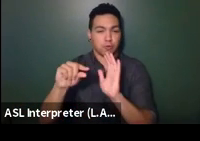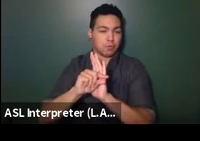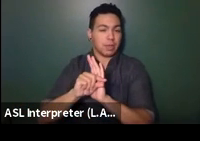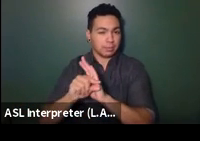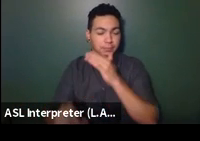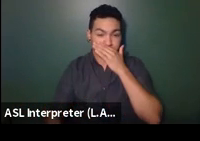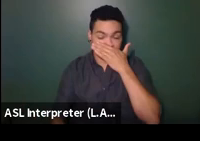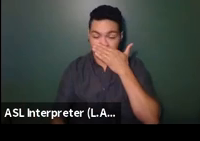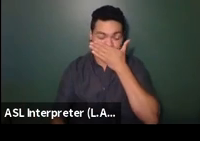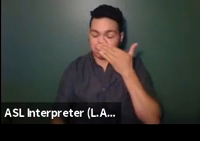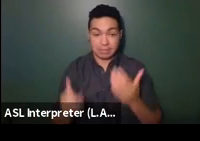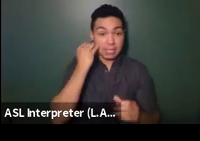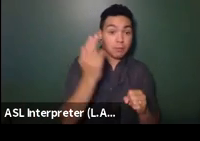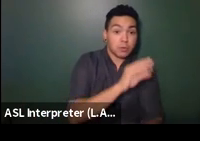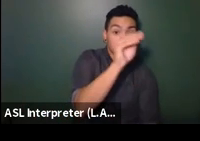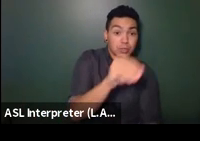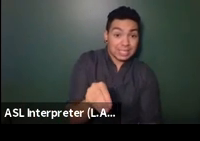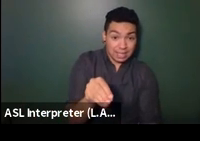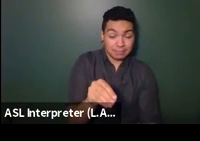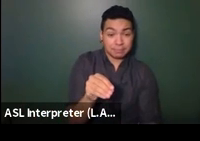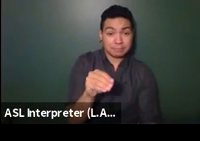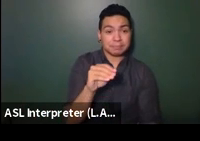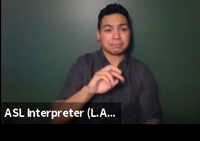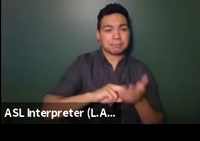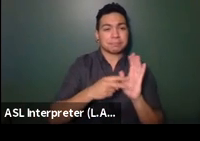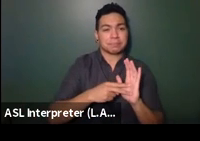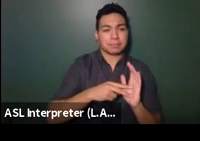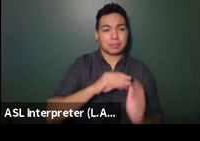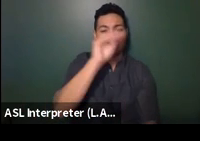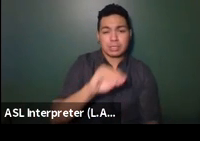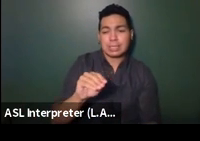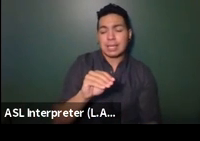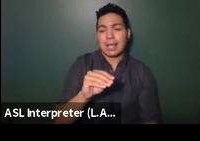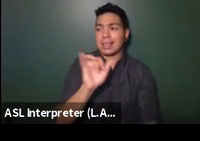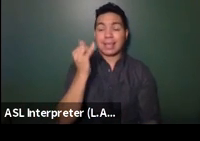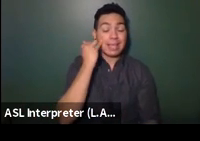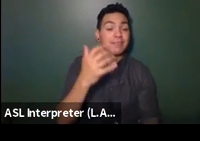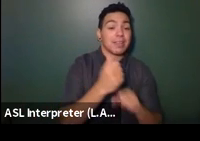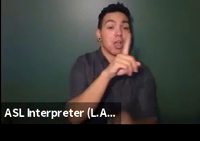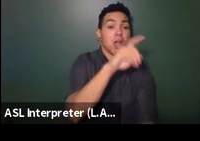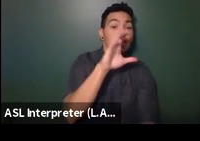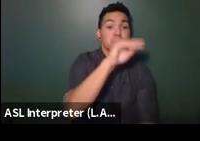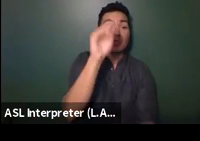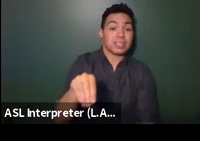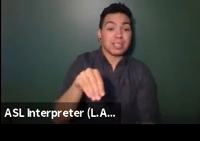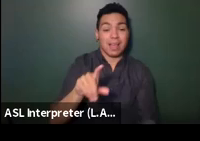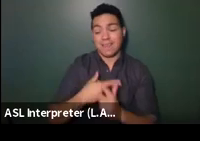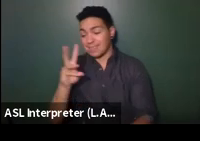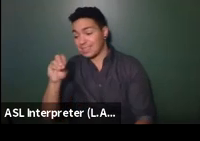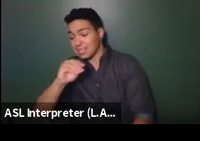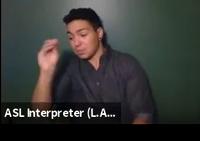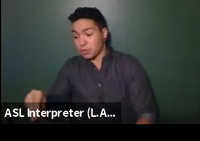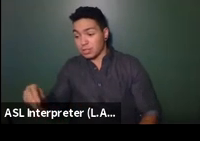ESD 189 - Amy Colburn: If you calculate by percent. It will take if somebody if a student got 100% on something and 60% on something else it will say that